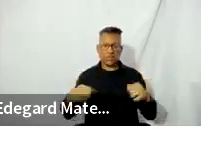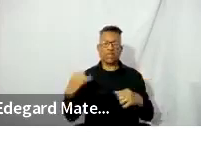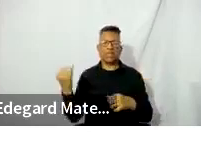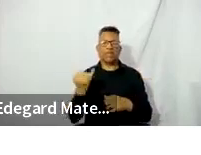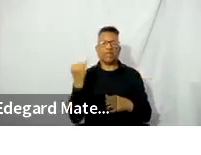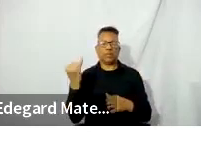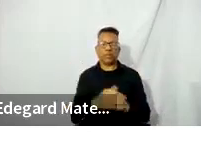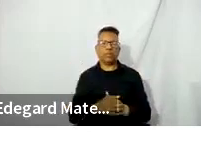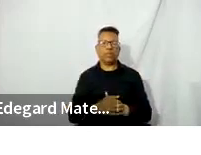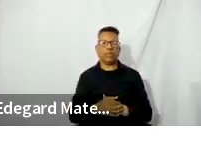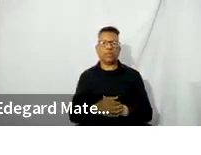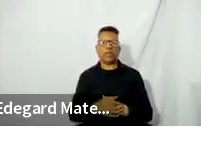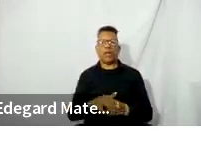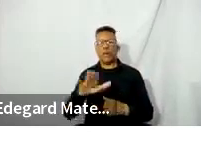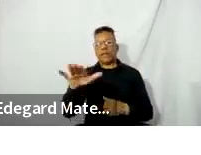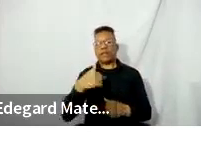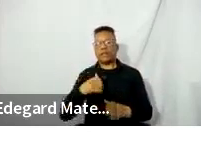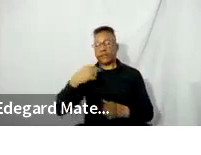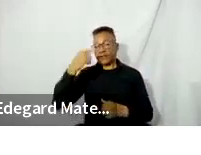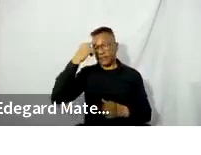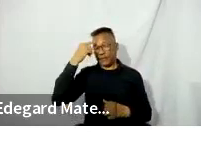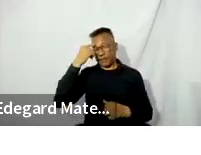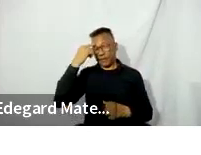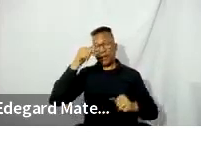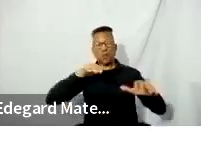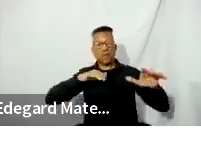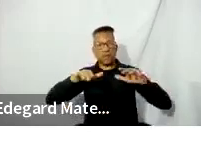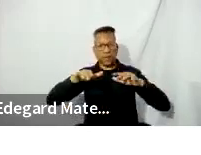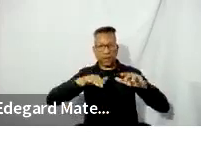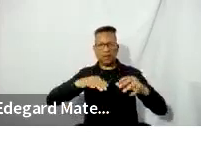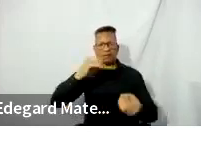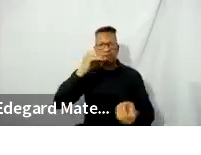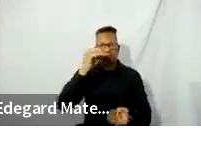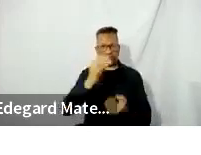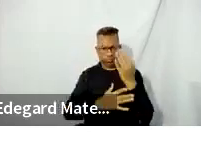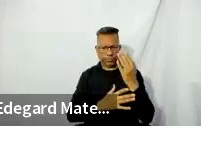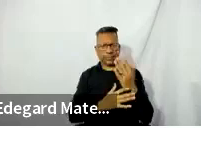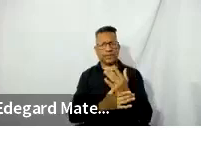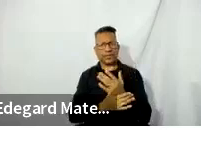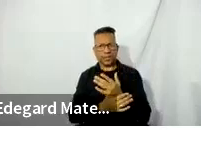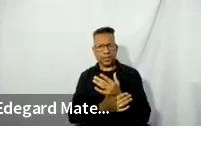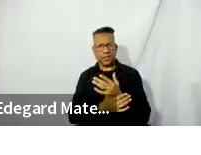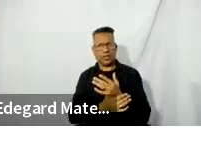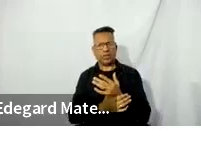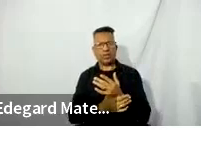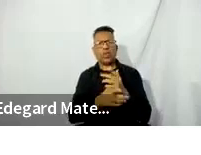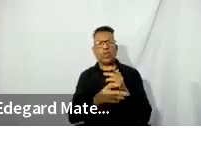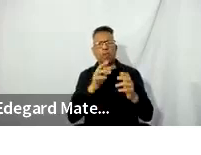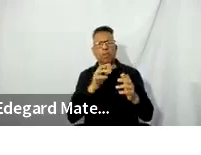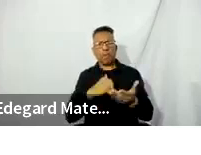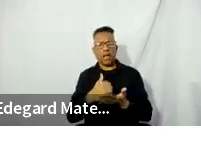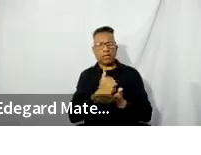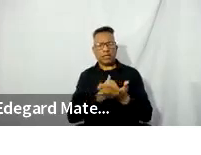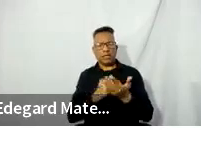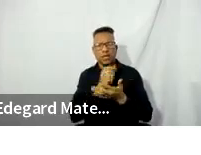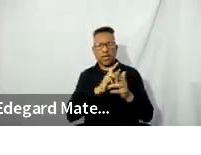movement. movement is not construed movement is not construed as as some kind of some kind of causely determined response to something